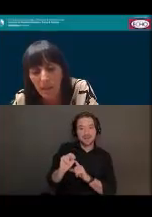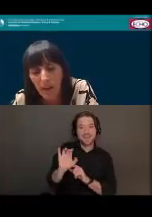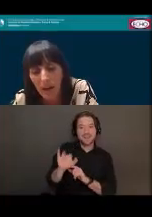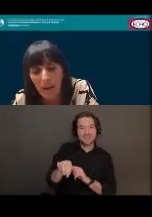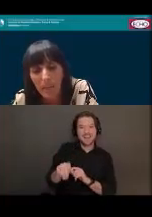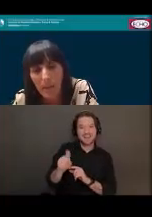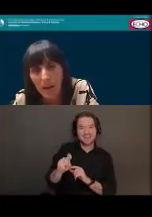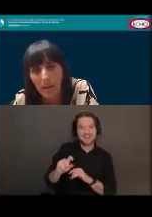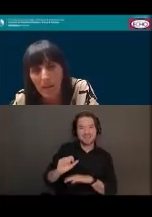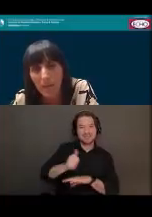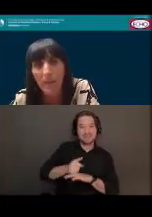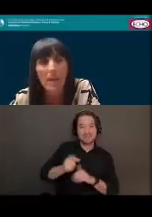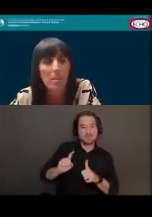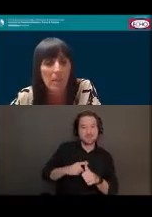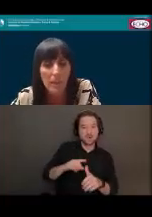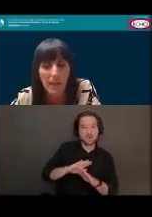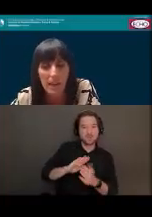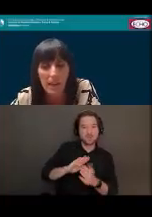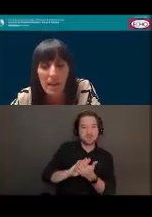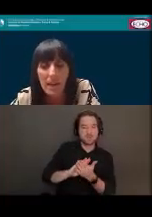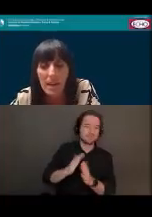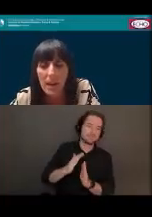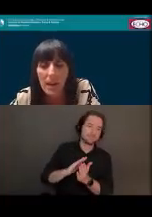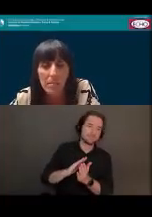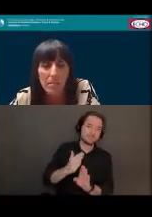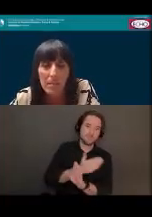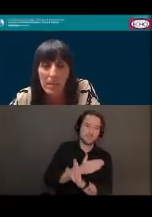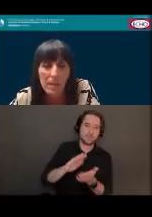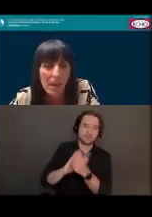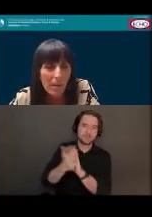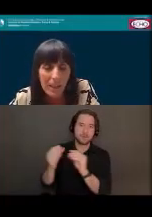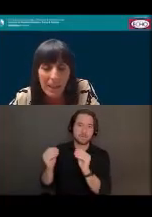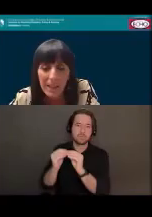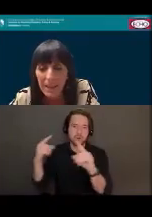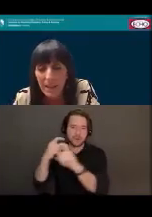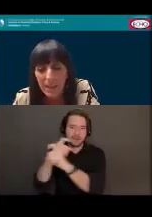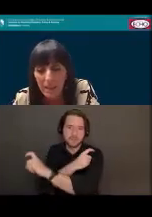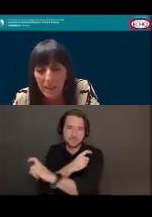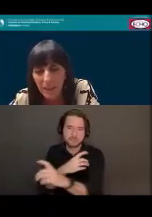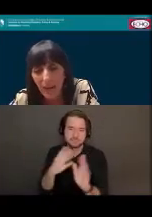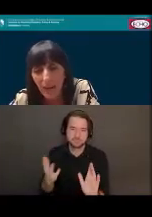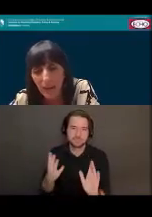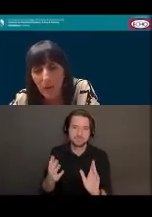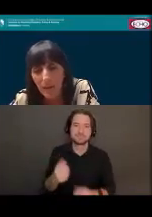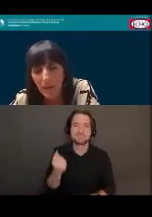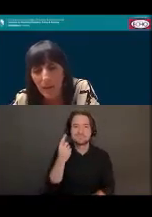types of play. They're not really necessarily categories